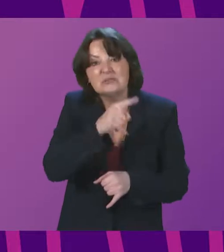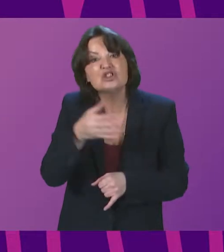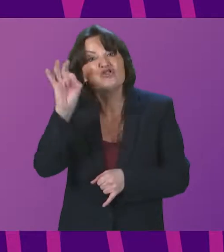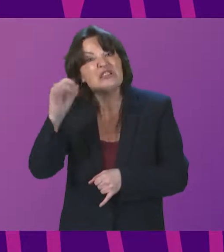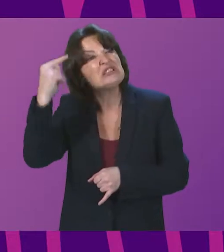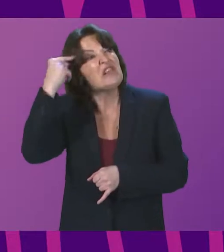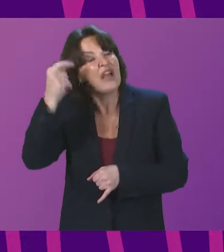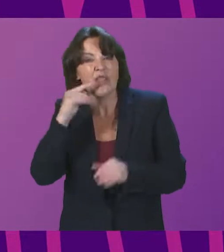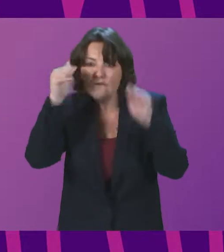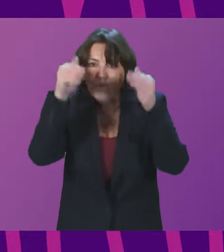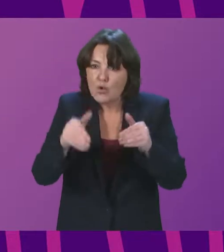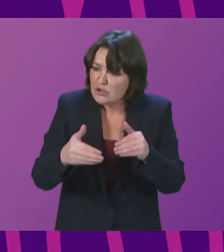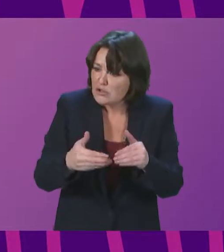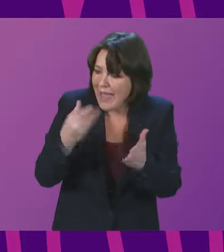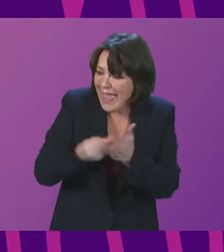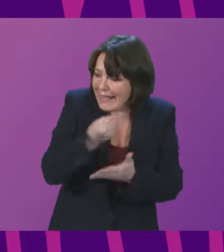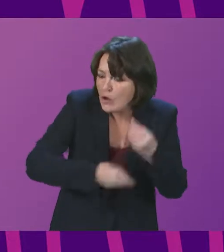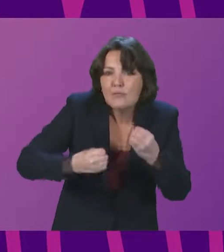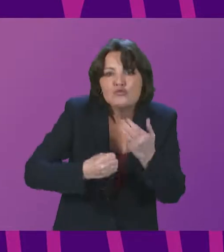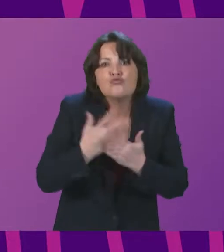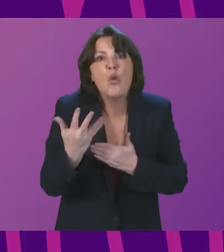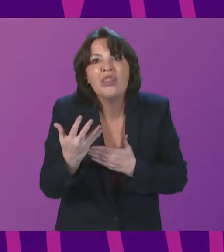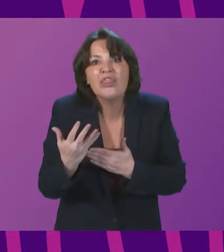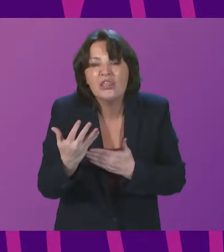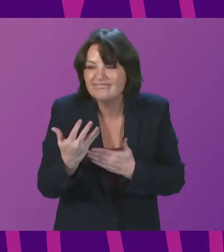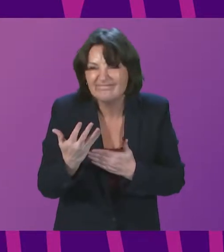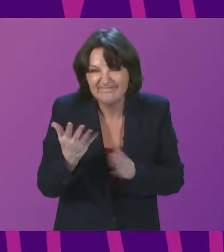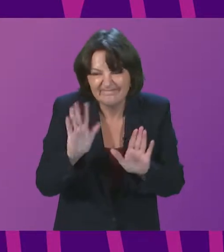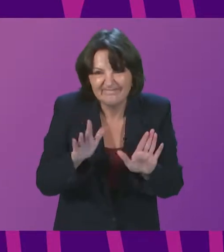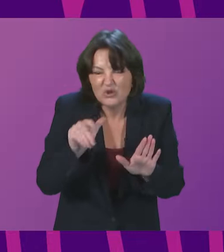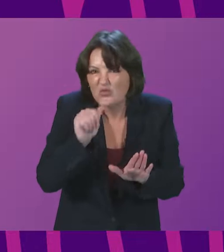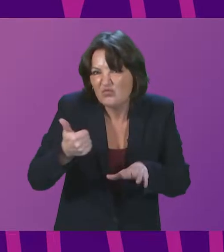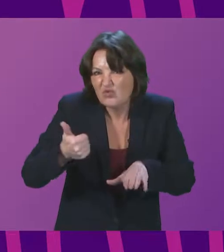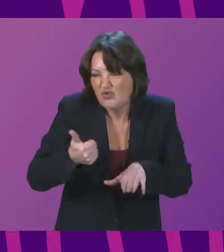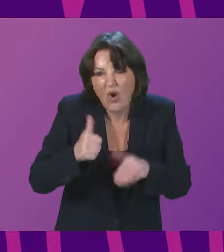Those are the same Greens that Nicola Sturgeon personally invited into her Government, a